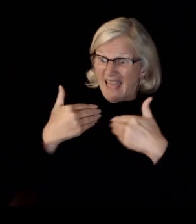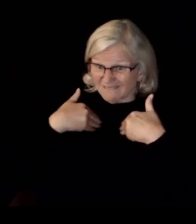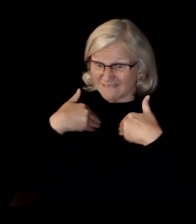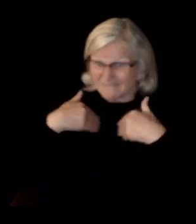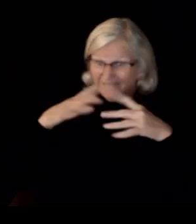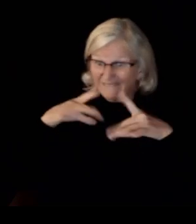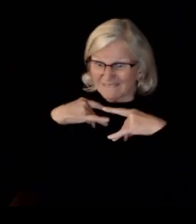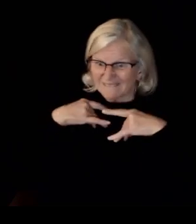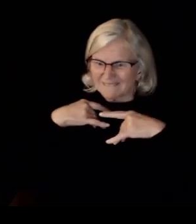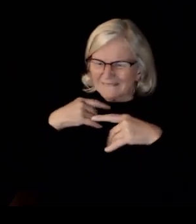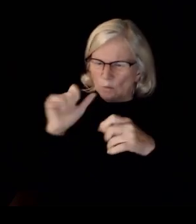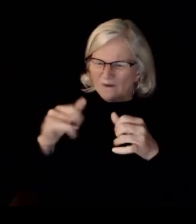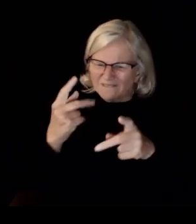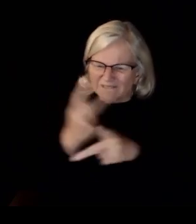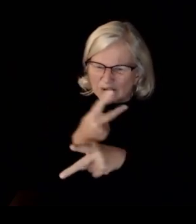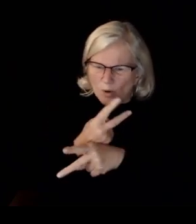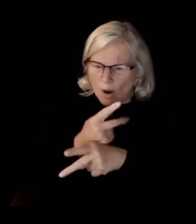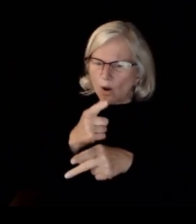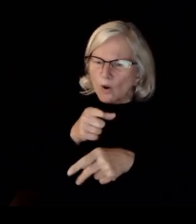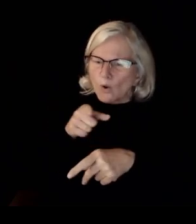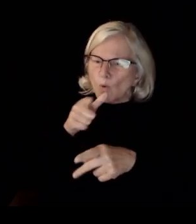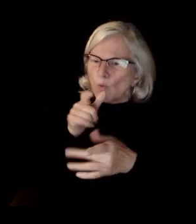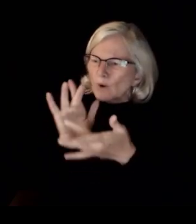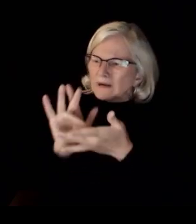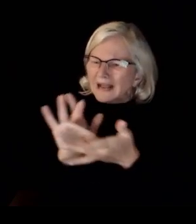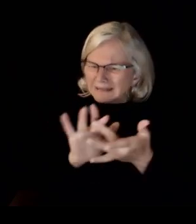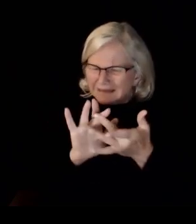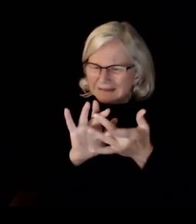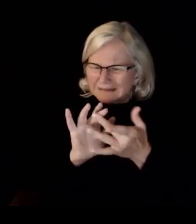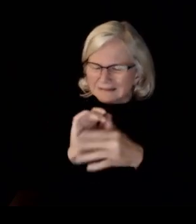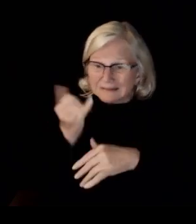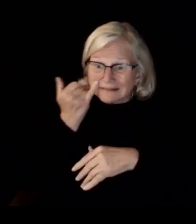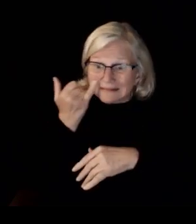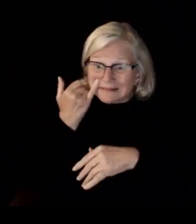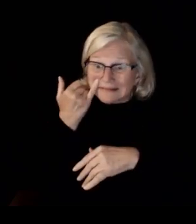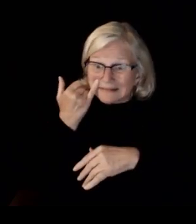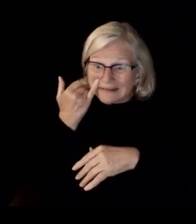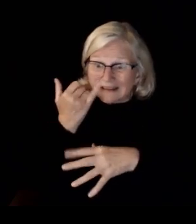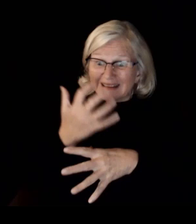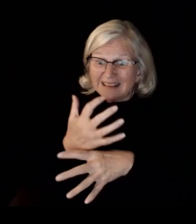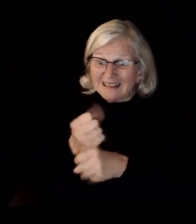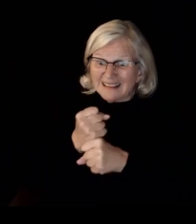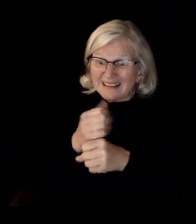get into the week-long or more delays that some of the national laboratories are reporting